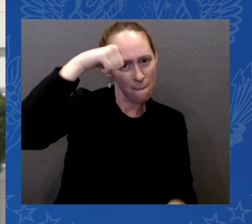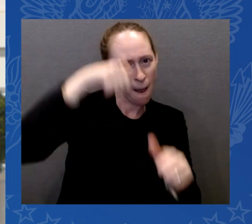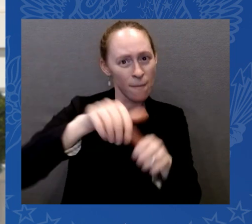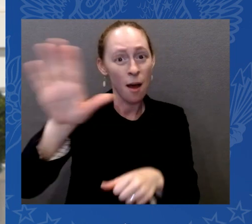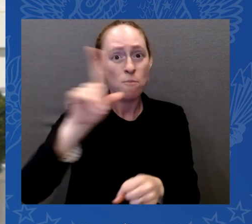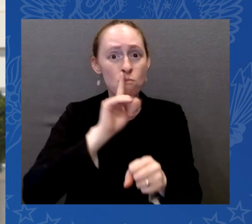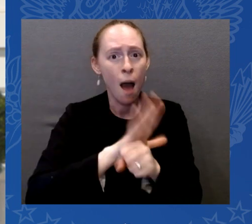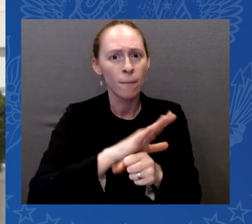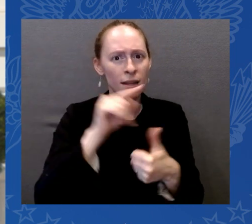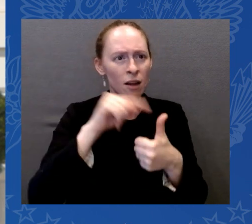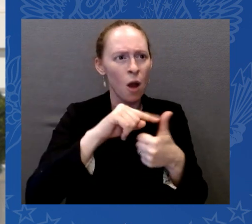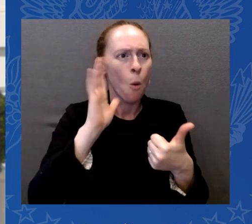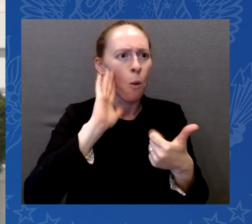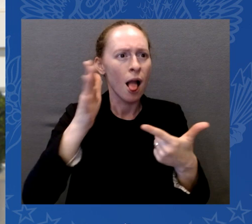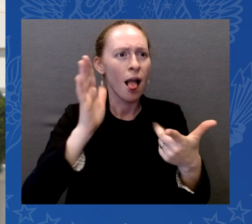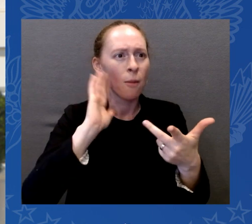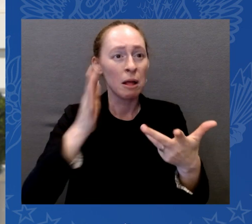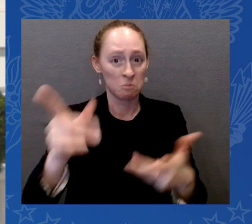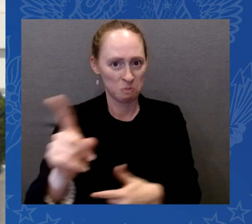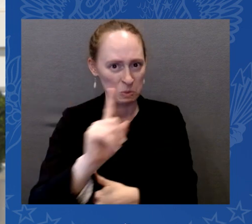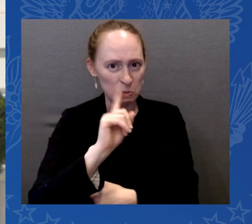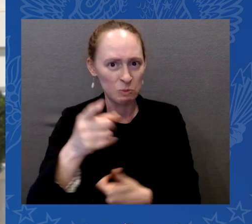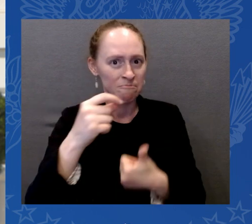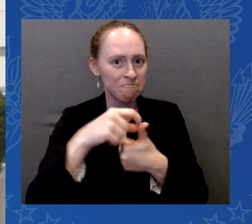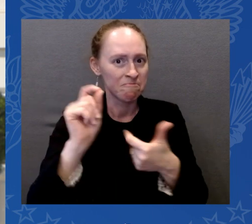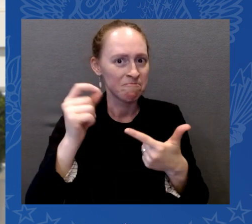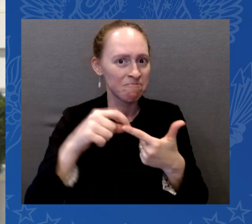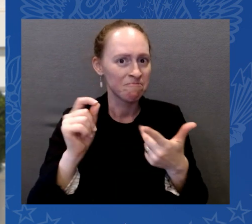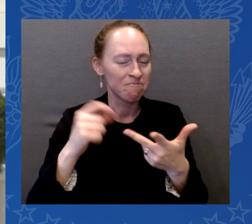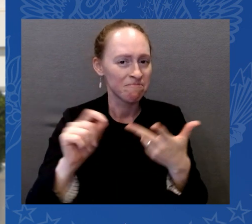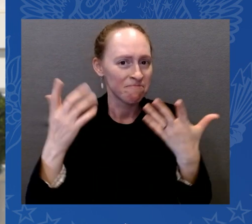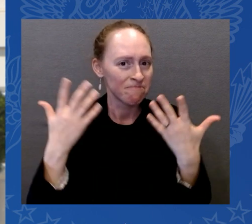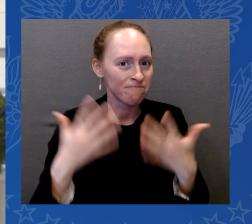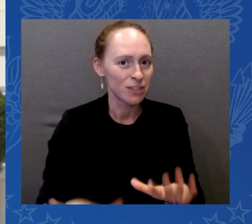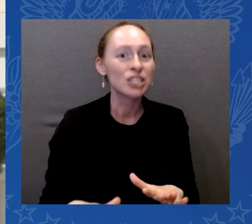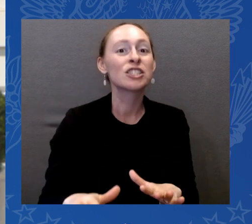He promised to reach across the aisle and invest in rebuilding and modernizing our infrastructure